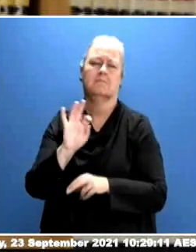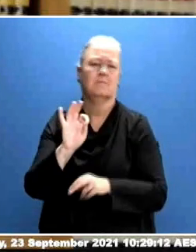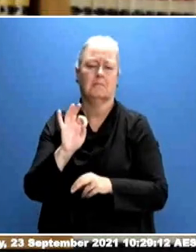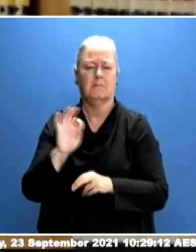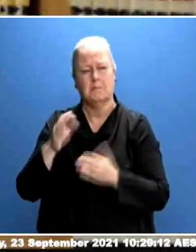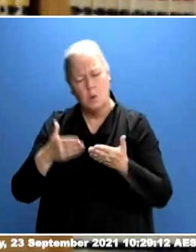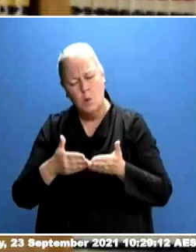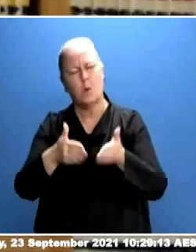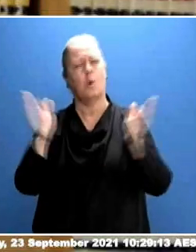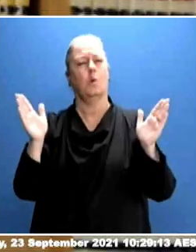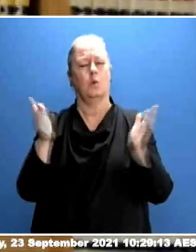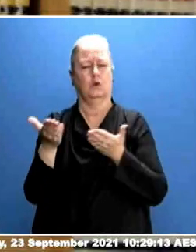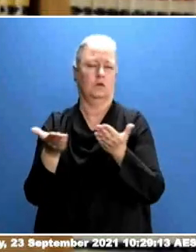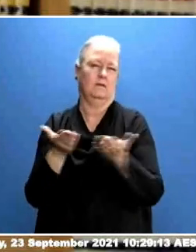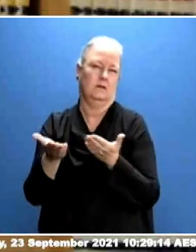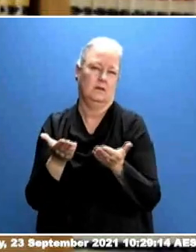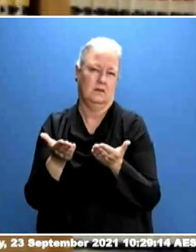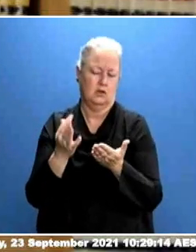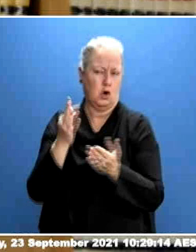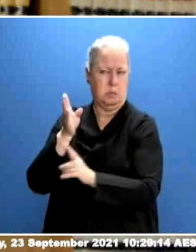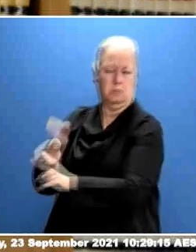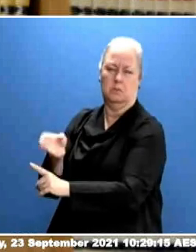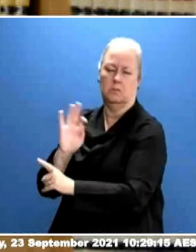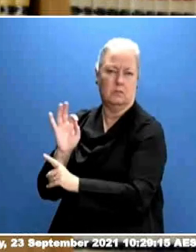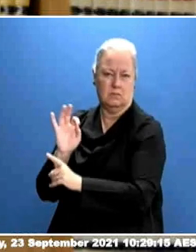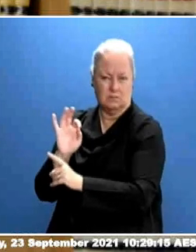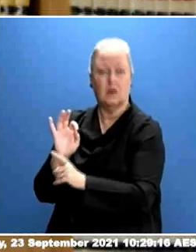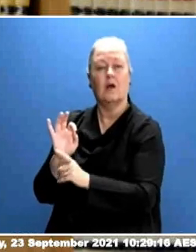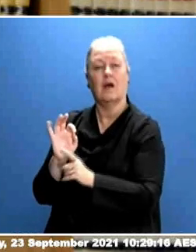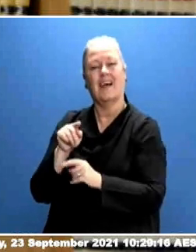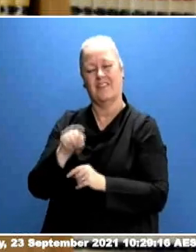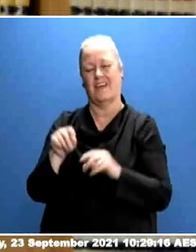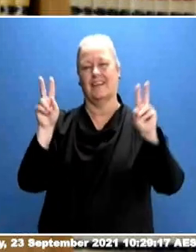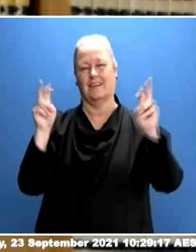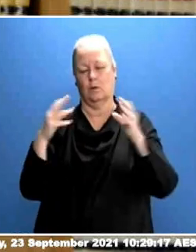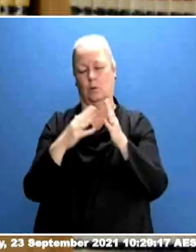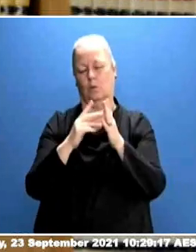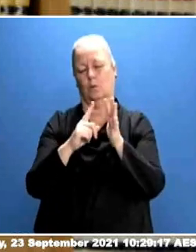captured under intervention, and that's where the reference comes to the Welltree Model, which at the time of writing this report